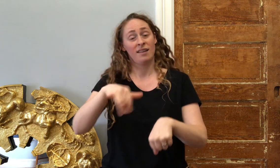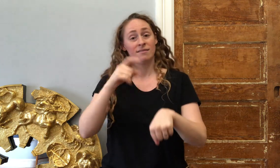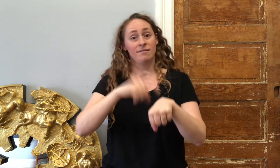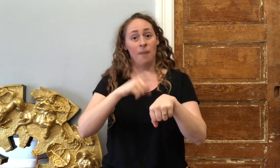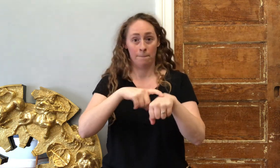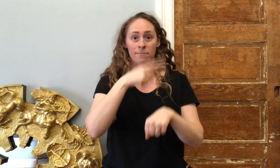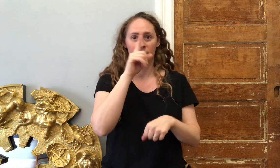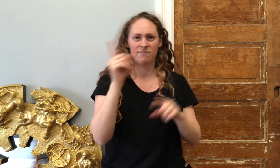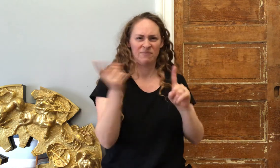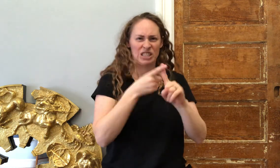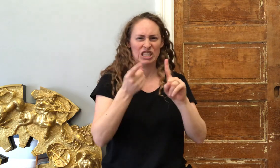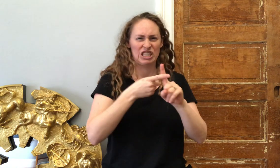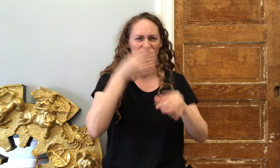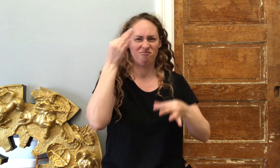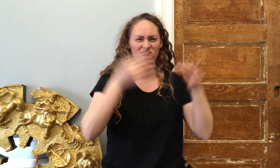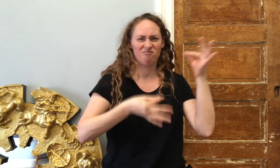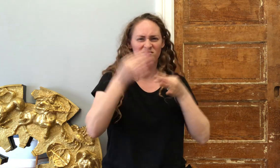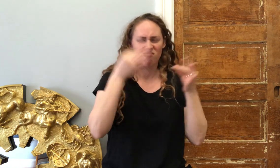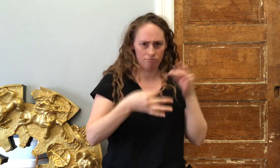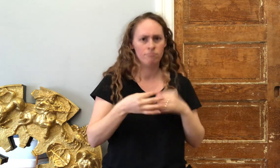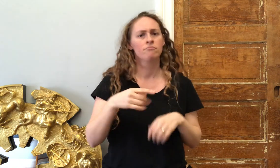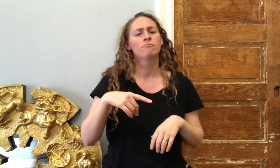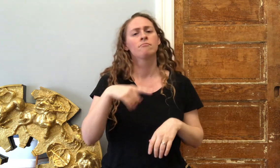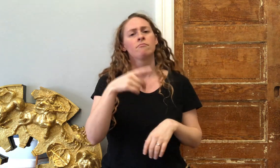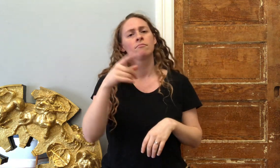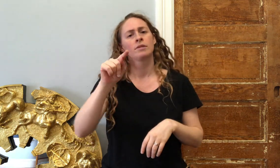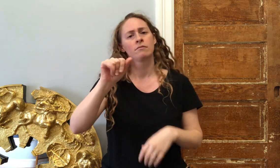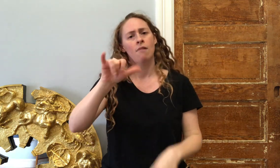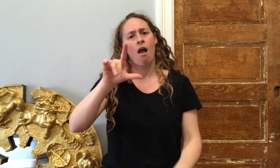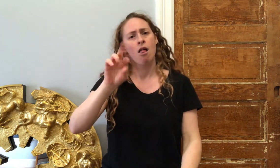At that time, during the first trial,